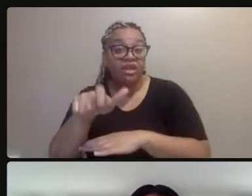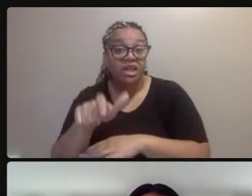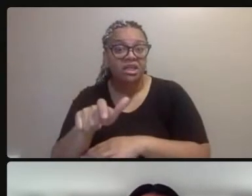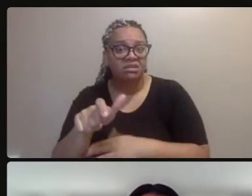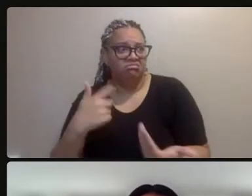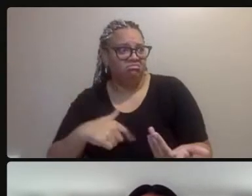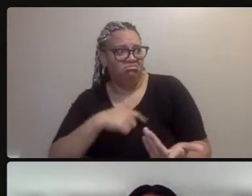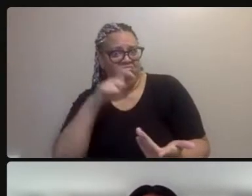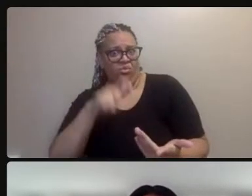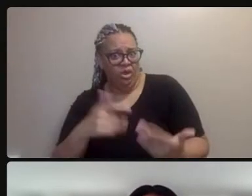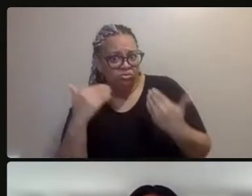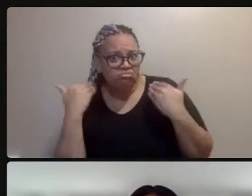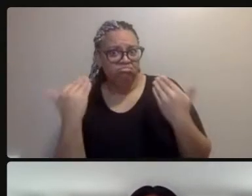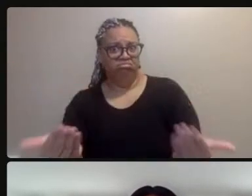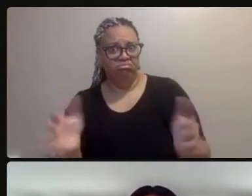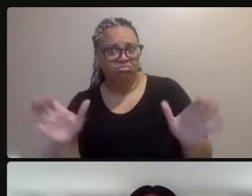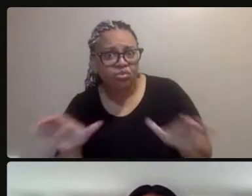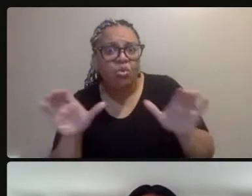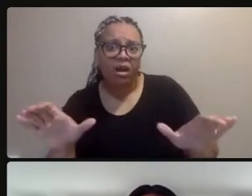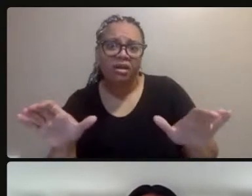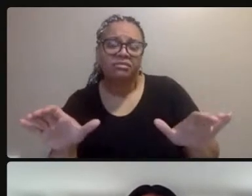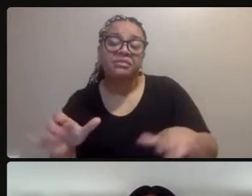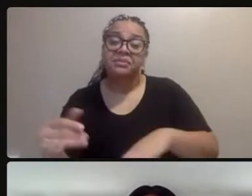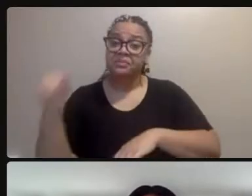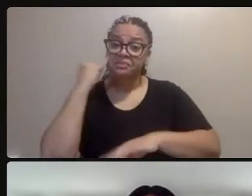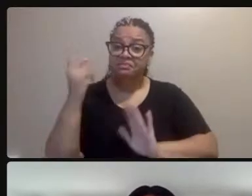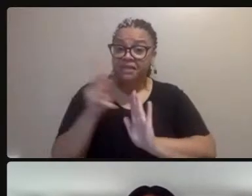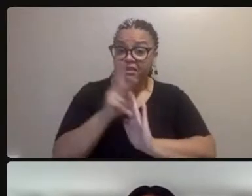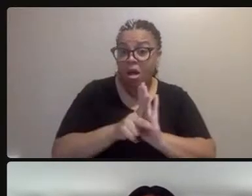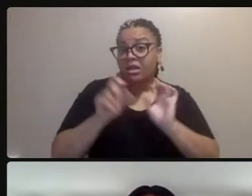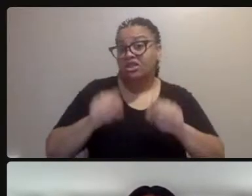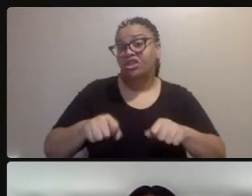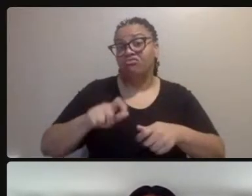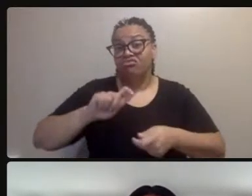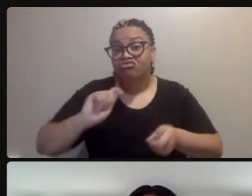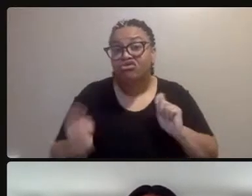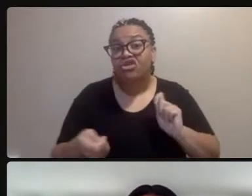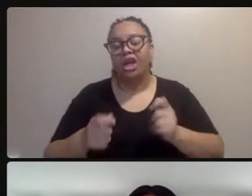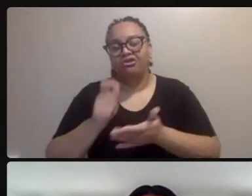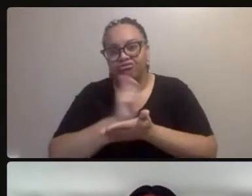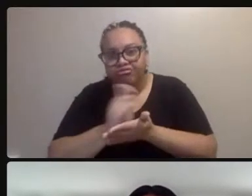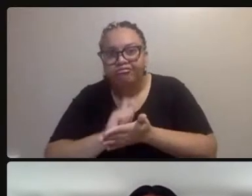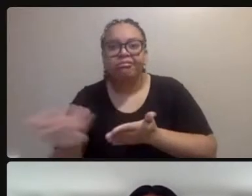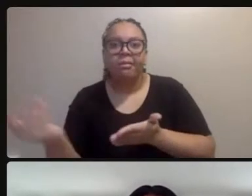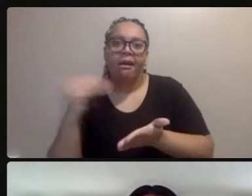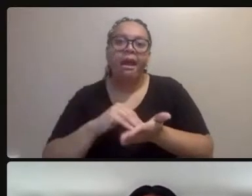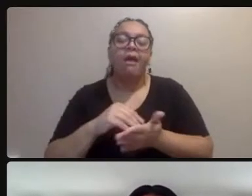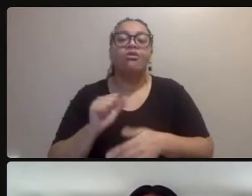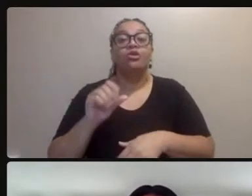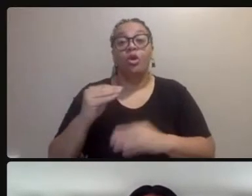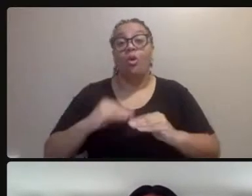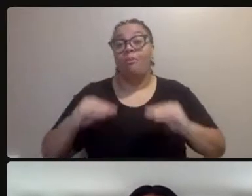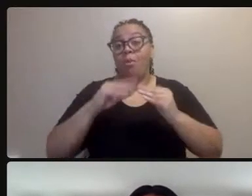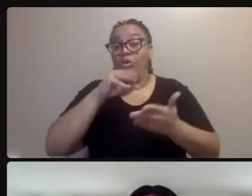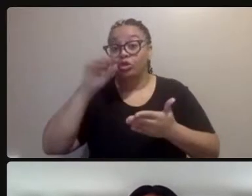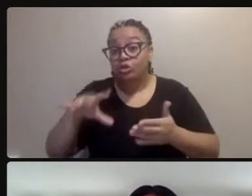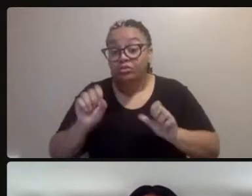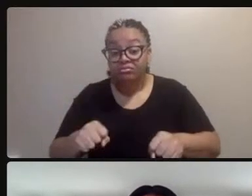REALLOCATE FUNDS TO ADDRESS AND SUPPORT THE NEEDS THAT ARE OUT